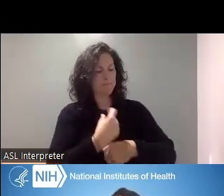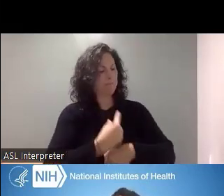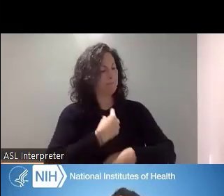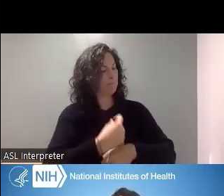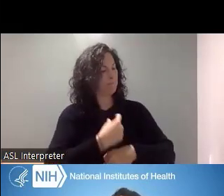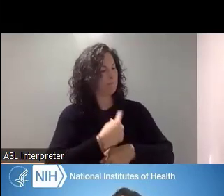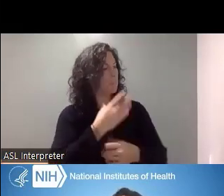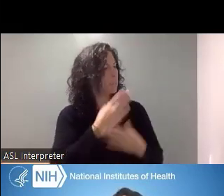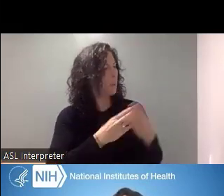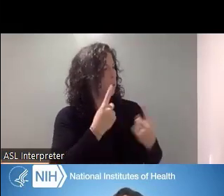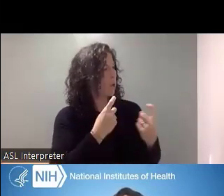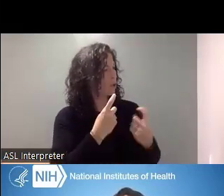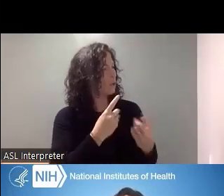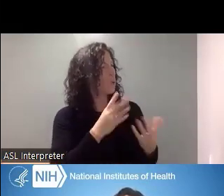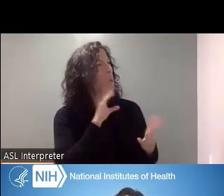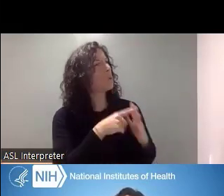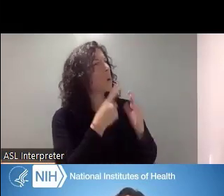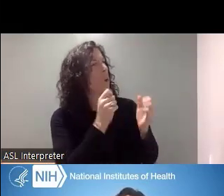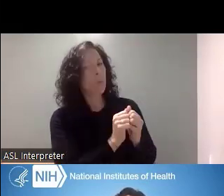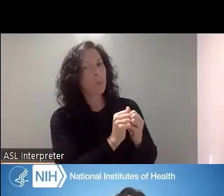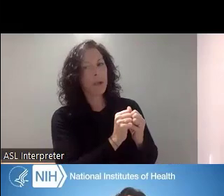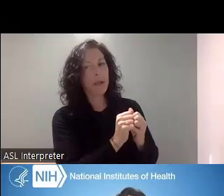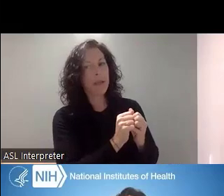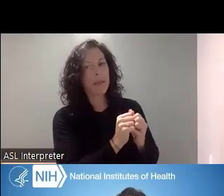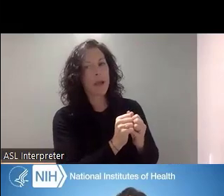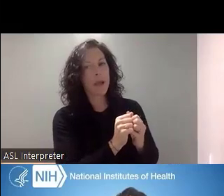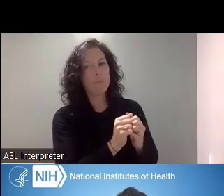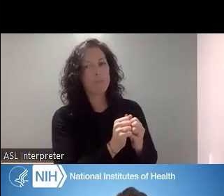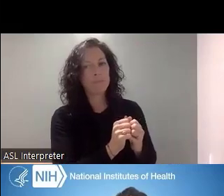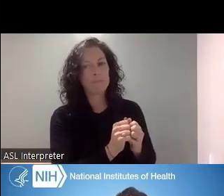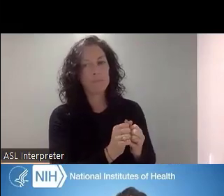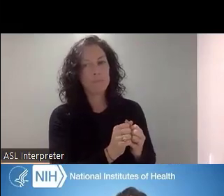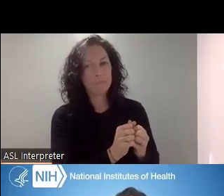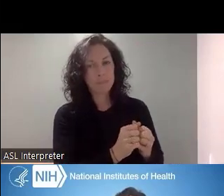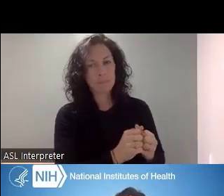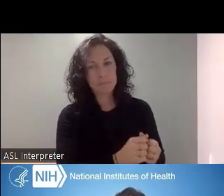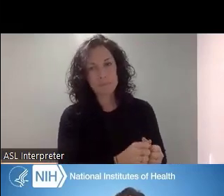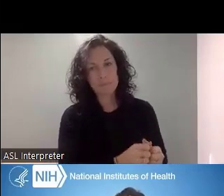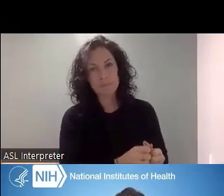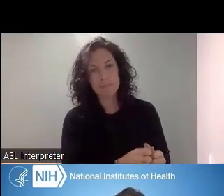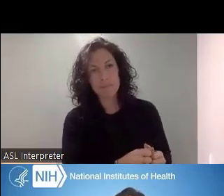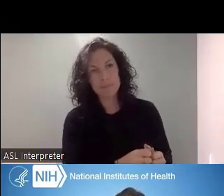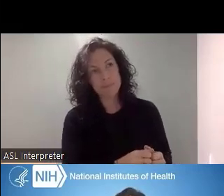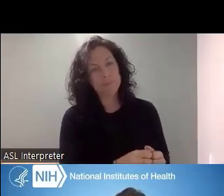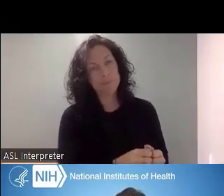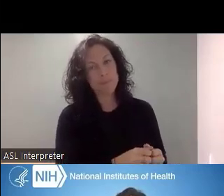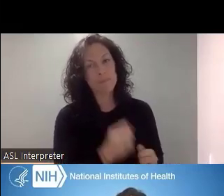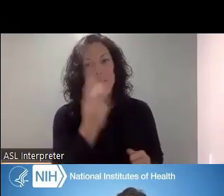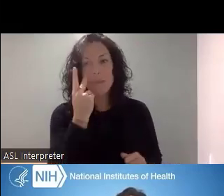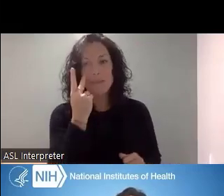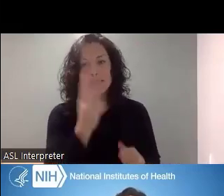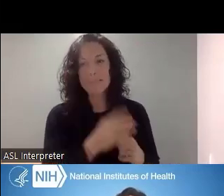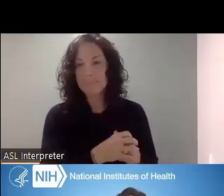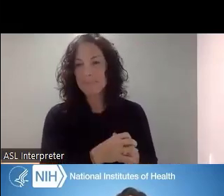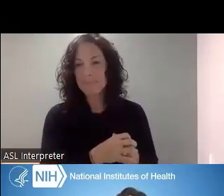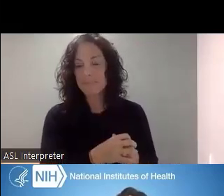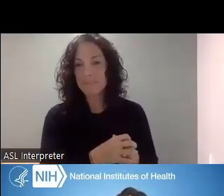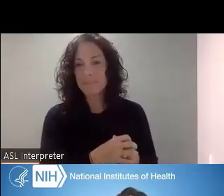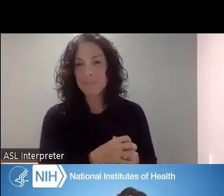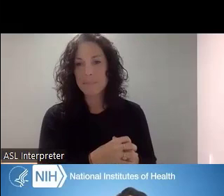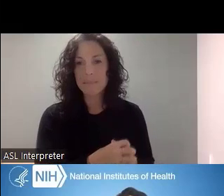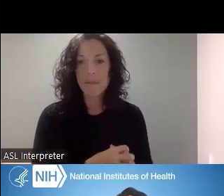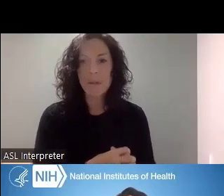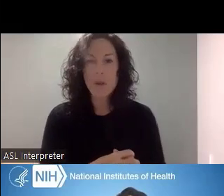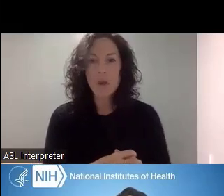Let's start out with, let's see, a registration-related question.